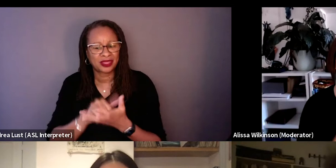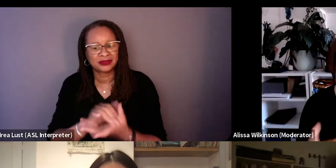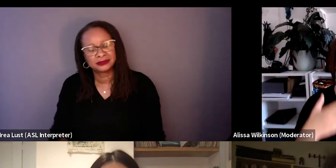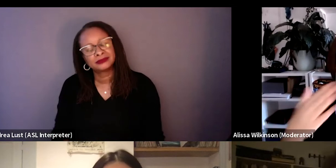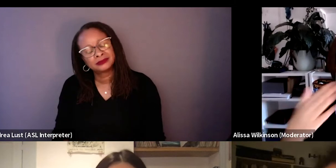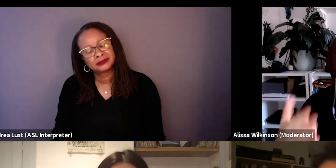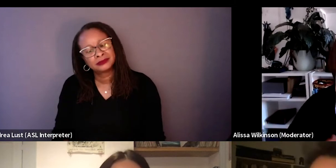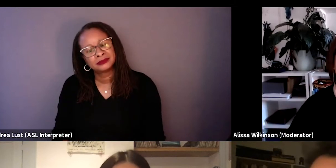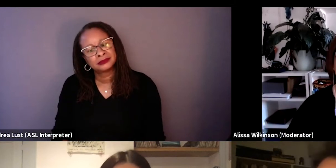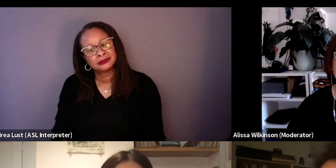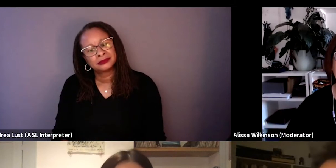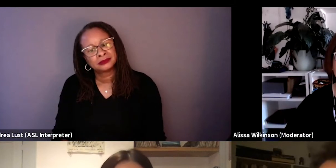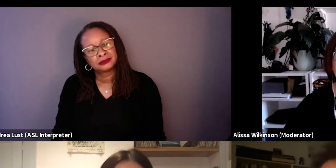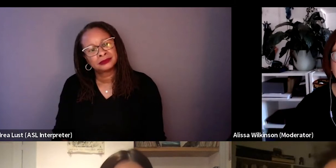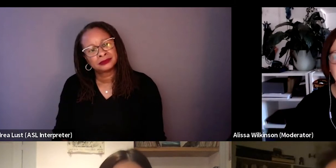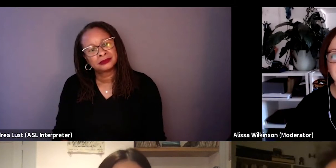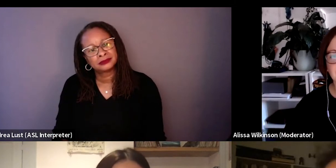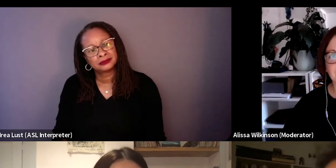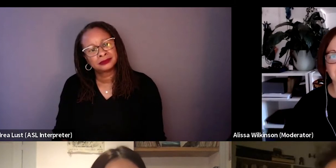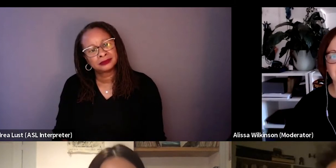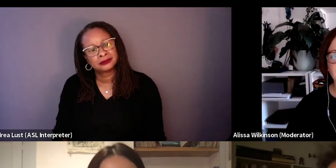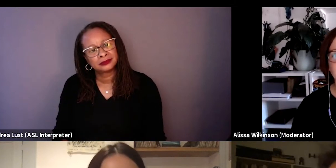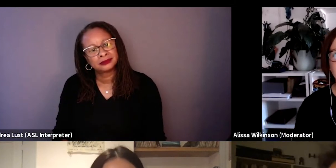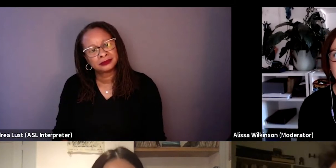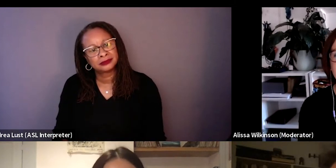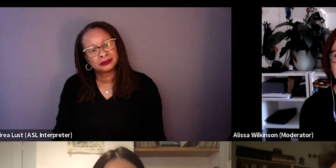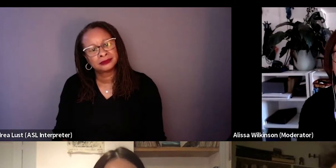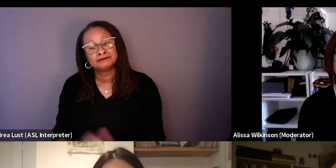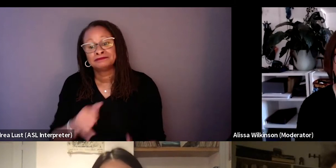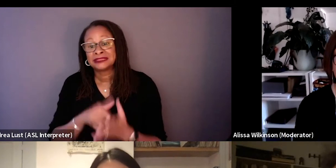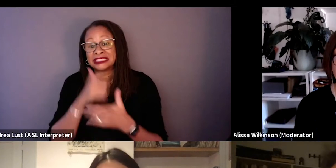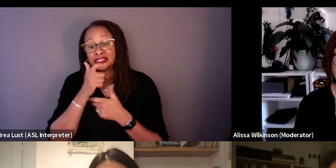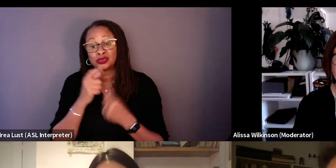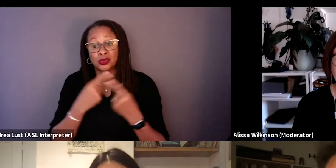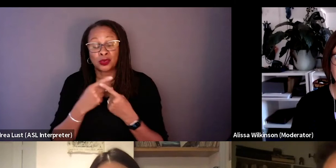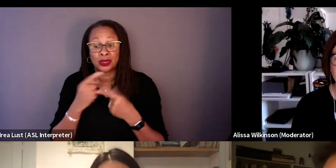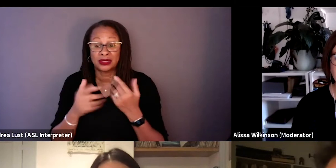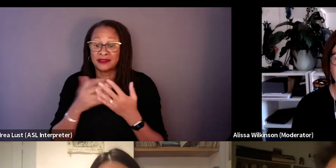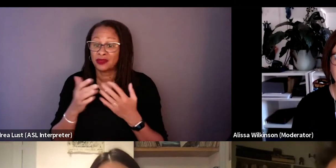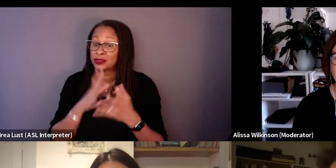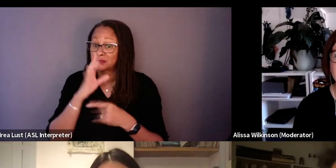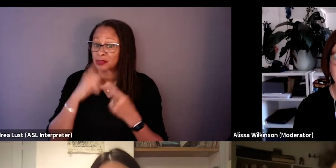in continuing to work through that? It's interesting because when, whenever we talked about it, when I was in Kabul